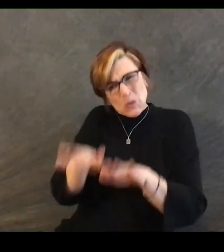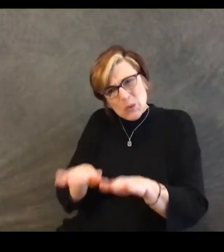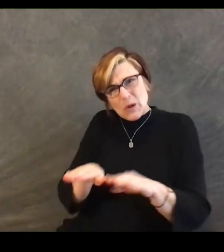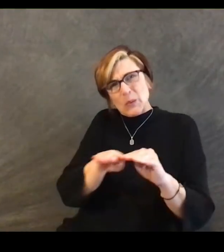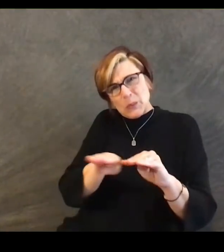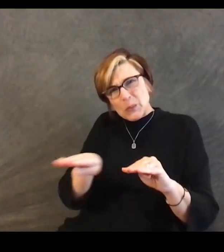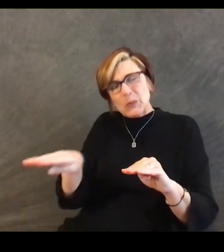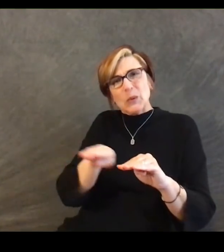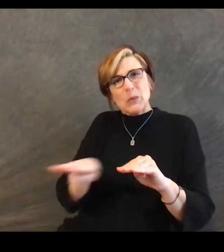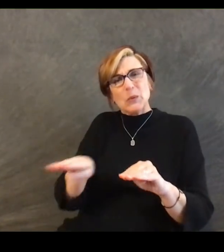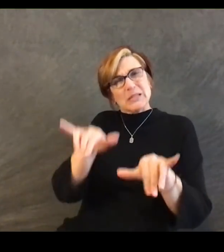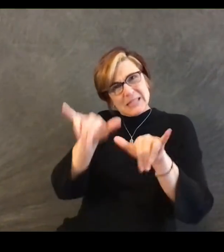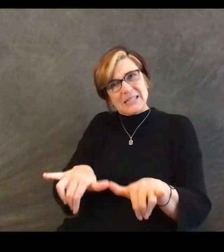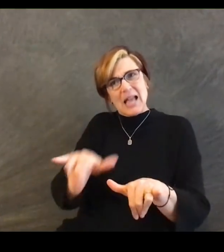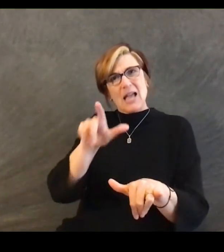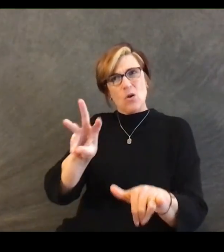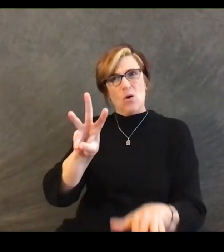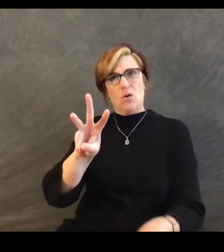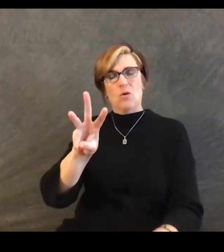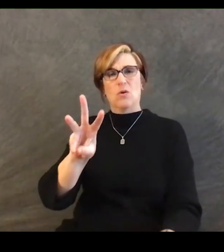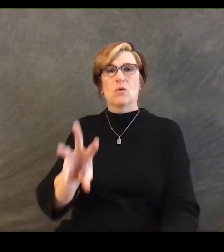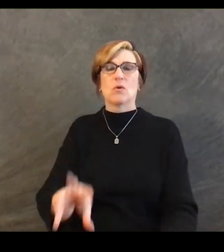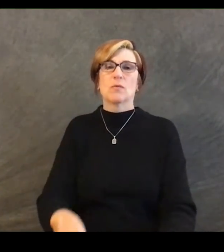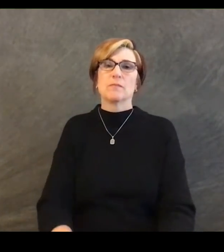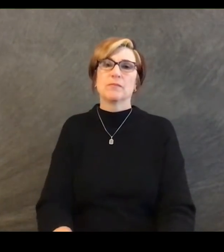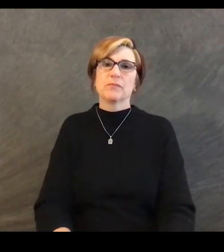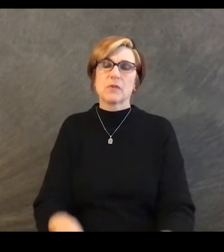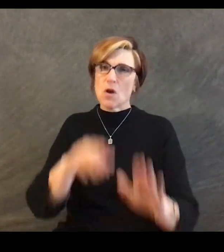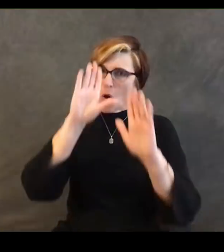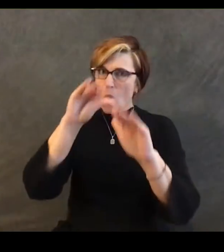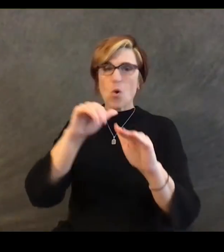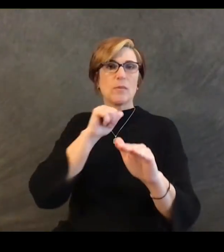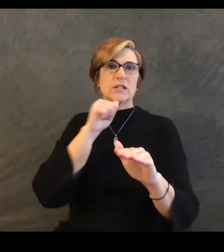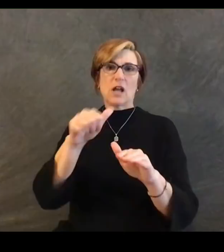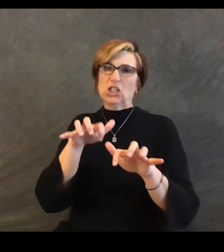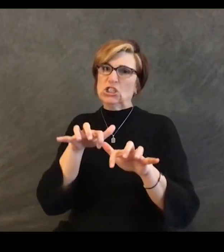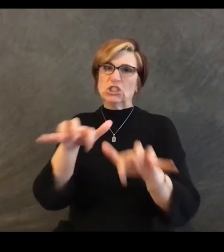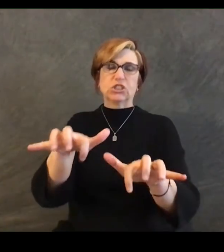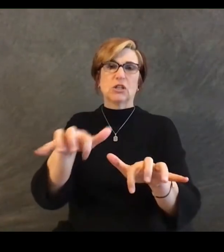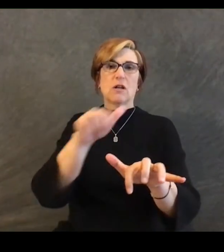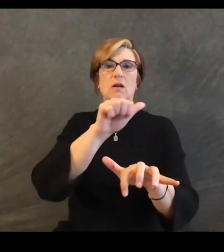outbreaks in other states and other metro areas as the community comes